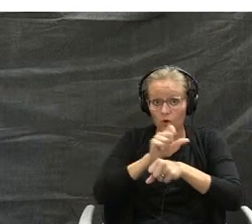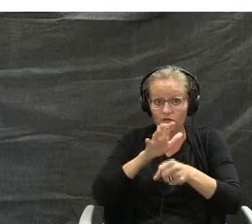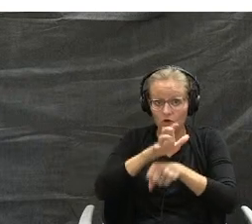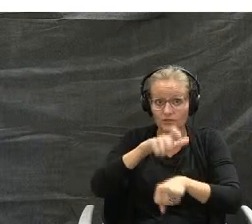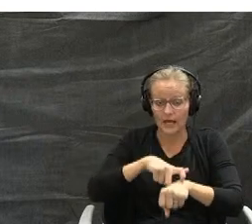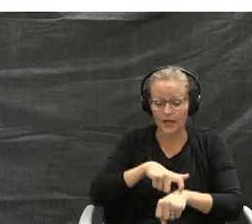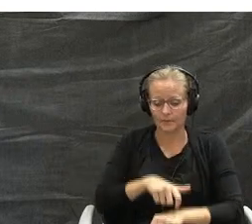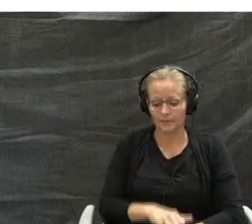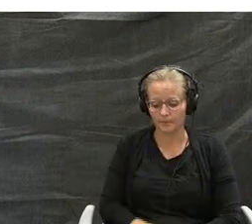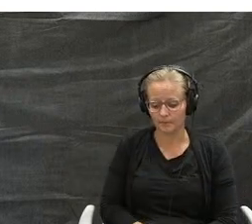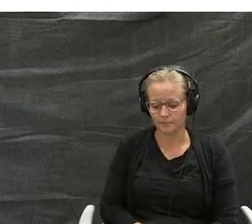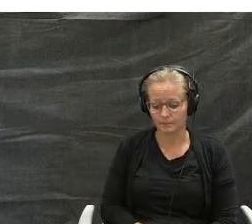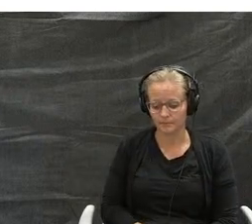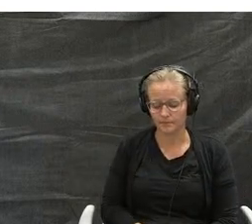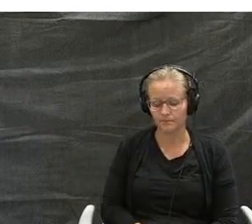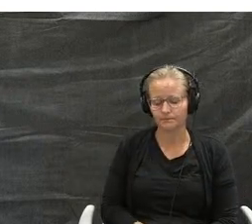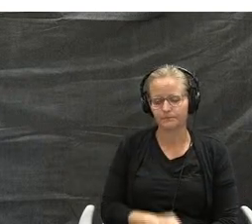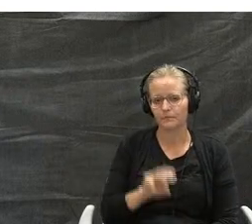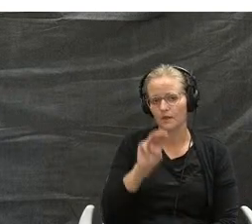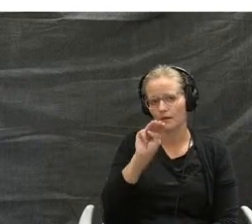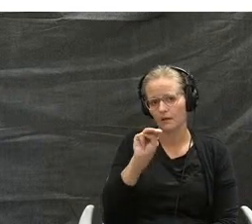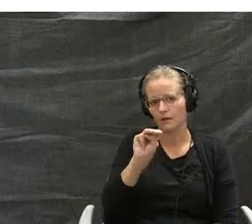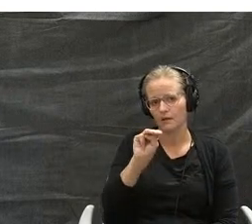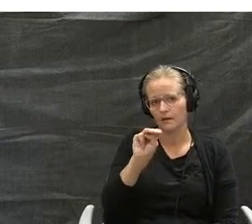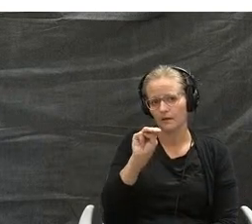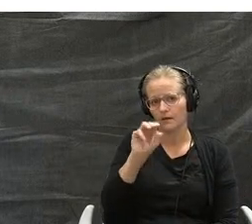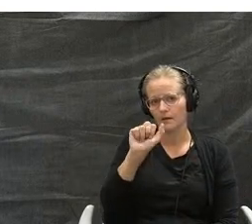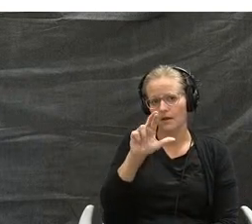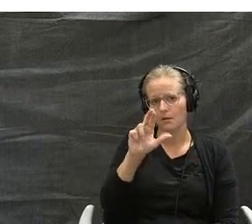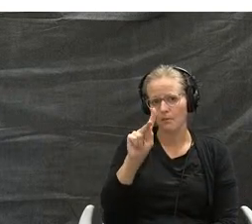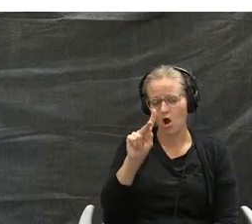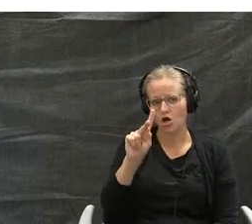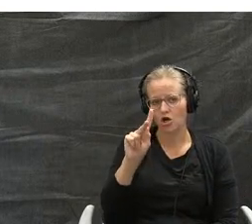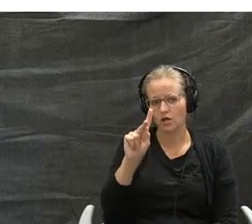Mark Broughton shared his concern about two of the hybrid options, he says.